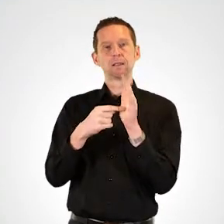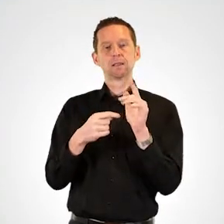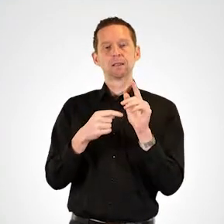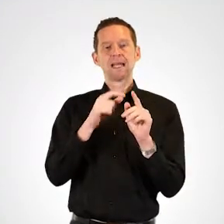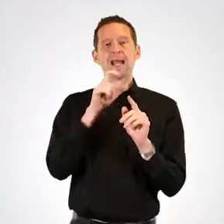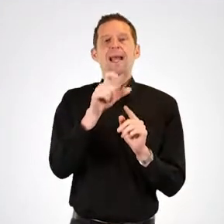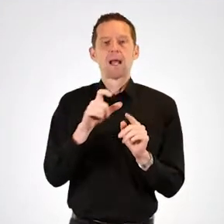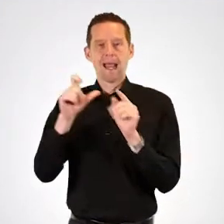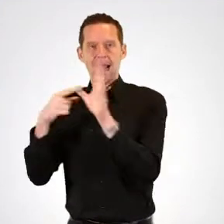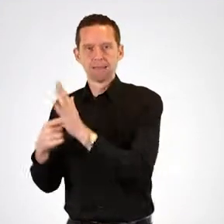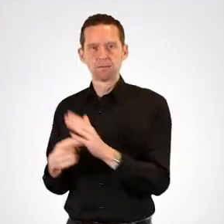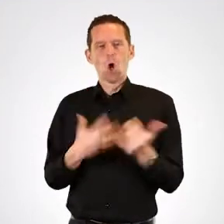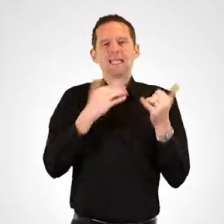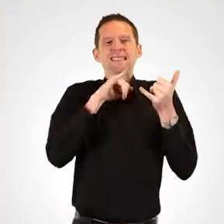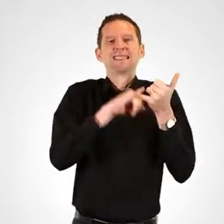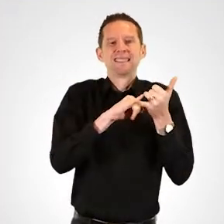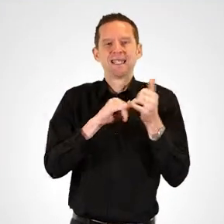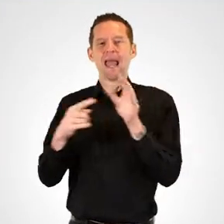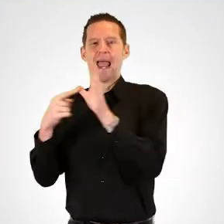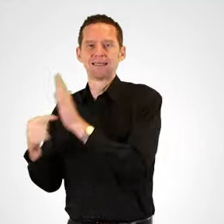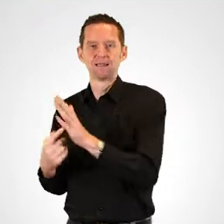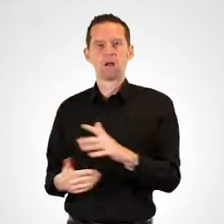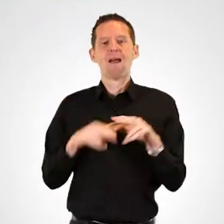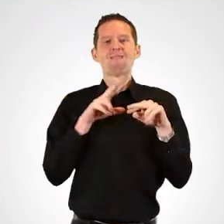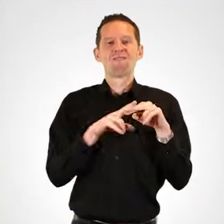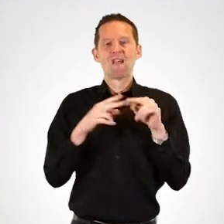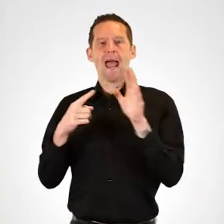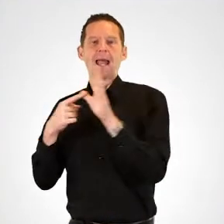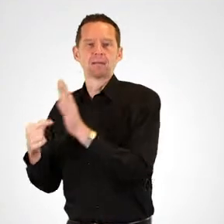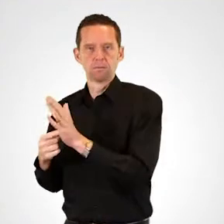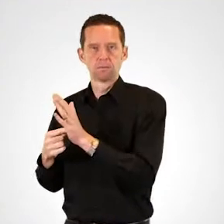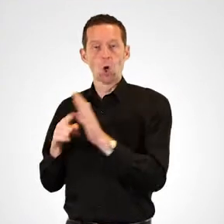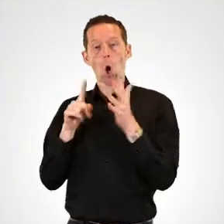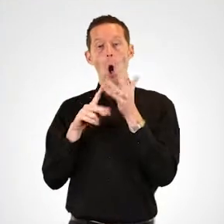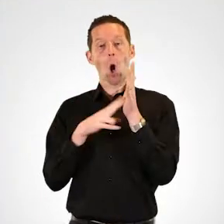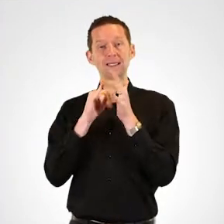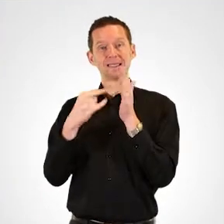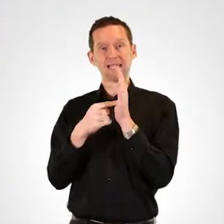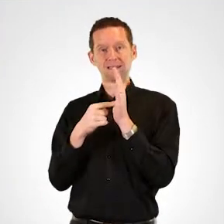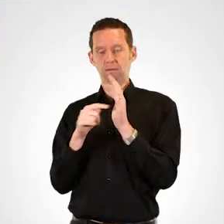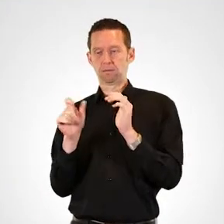"s," "sat," "f," "fat." So the onset is the individual phoneme,